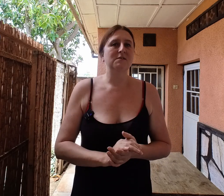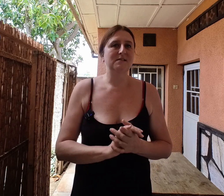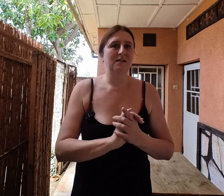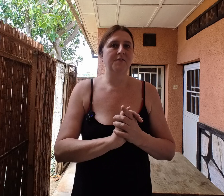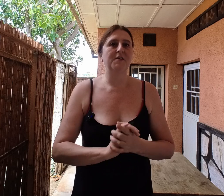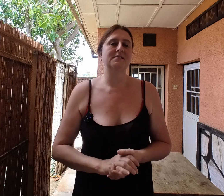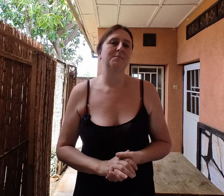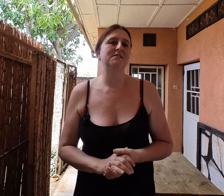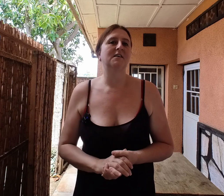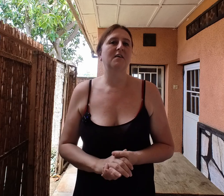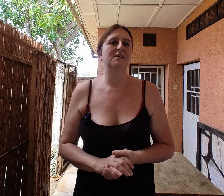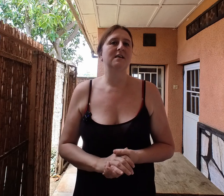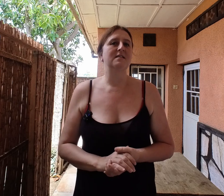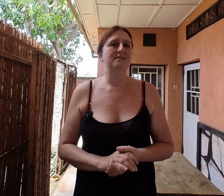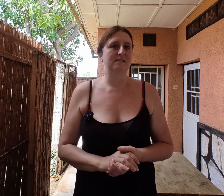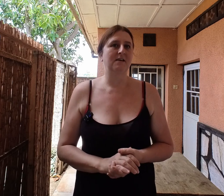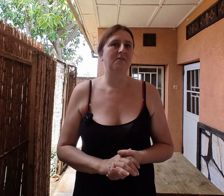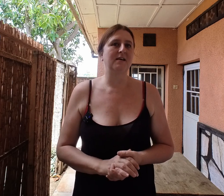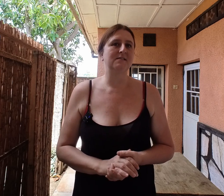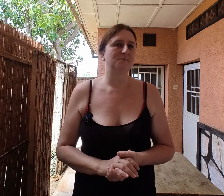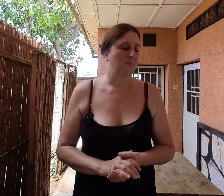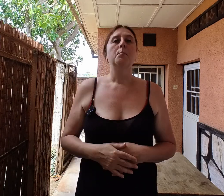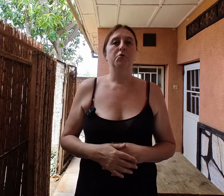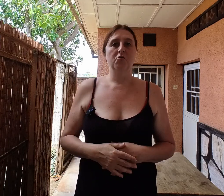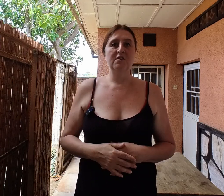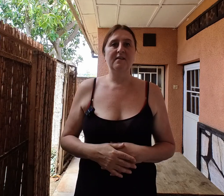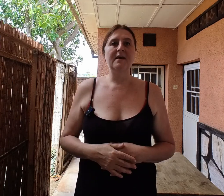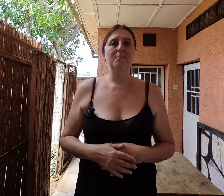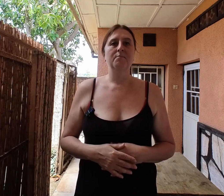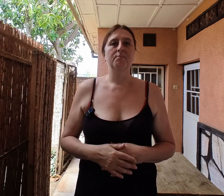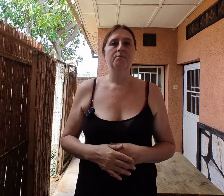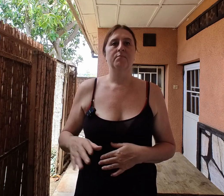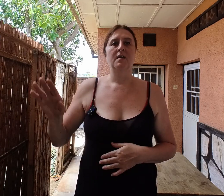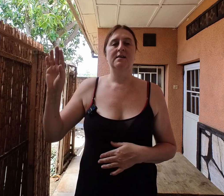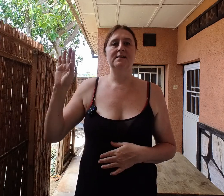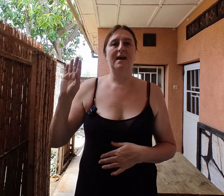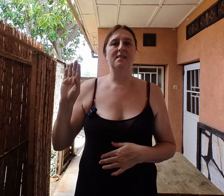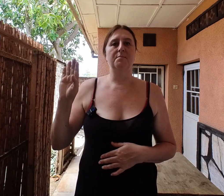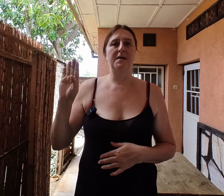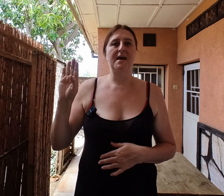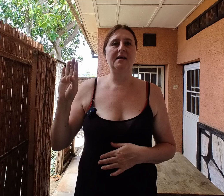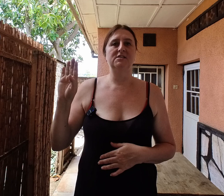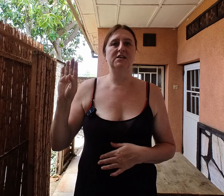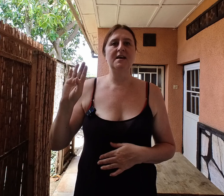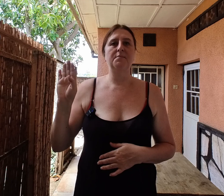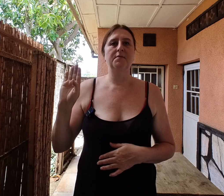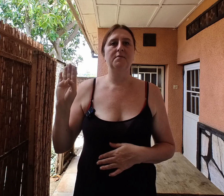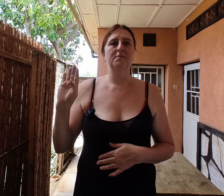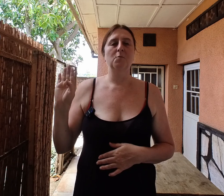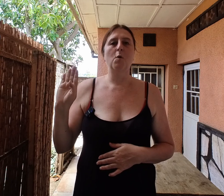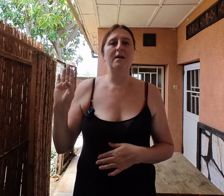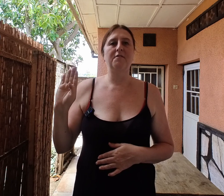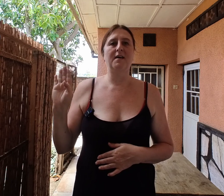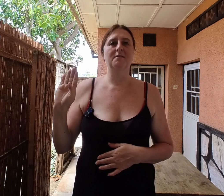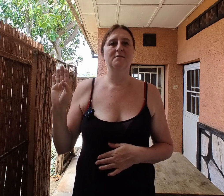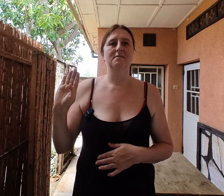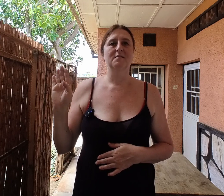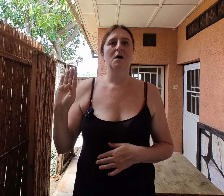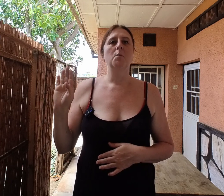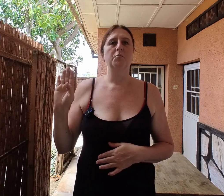go and see the first episode in this series. Burundi is again the B handshape, waving.